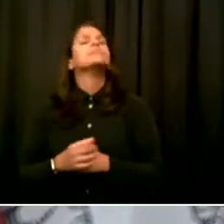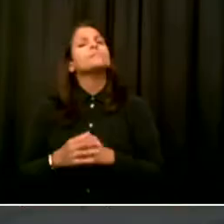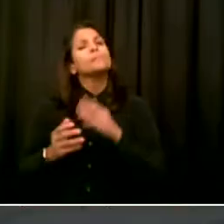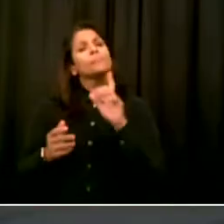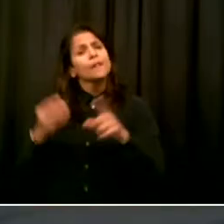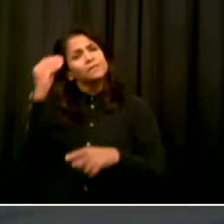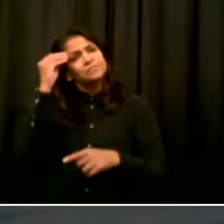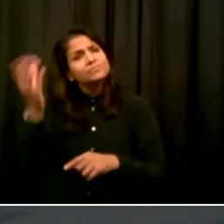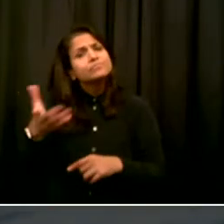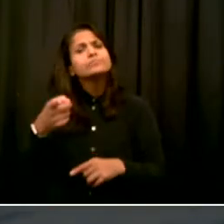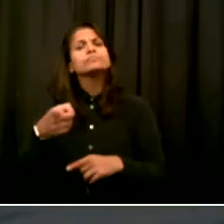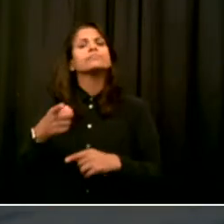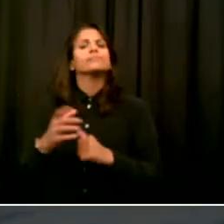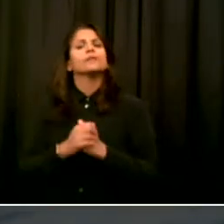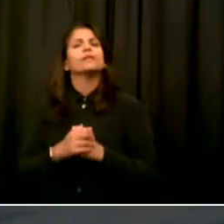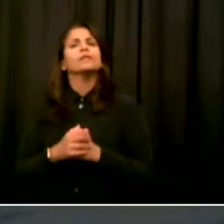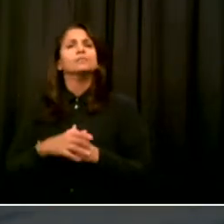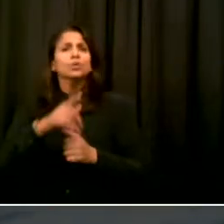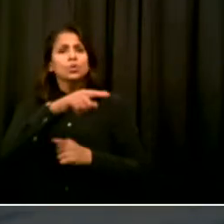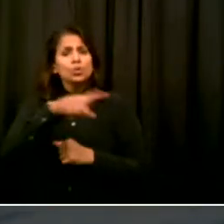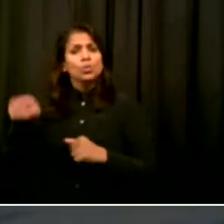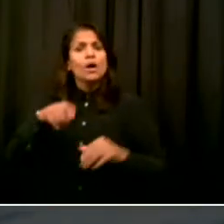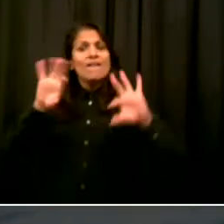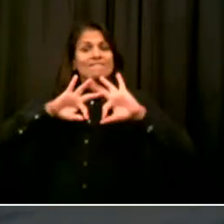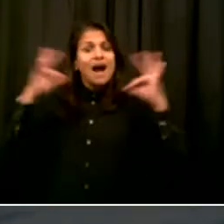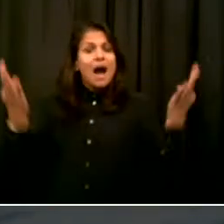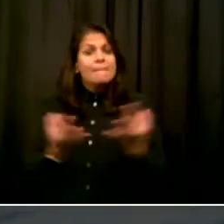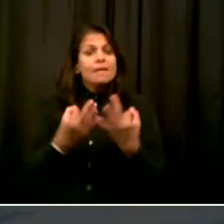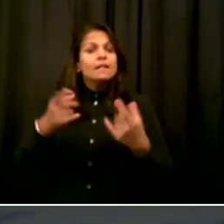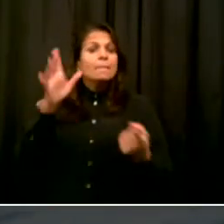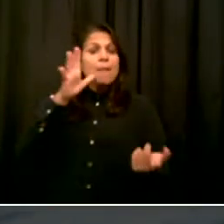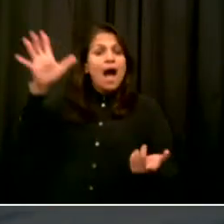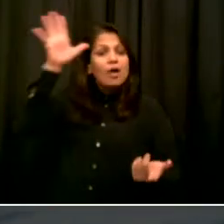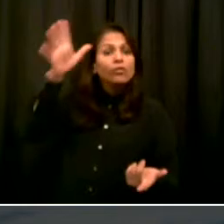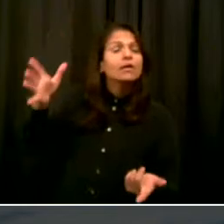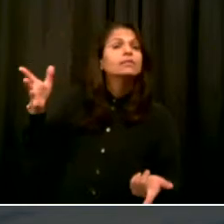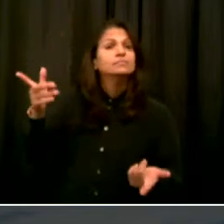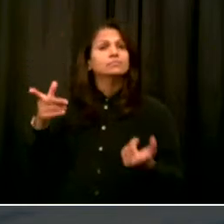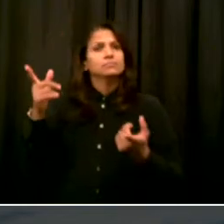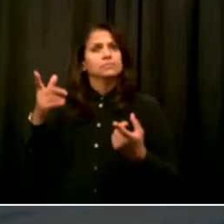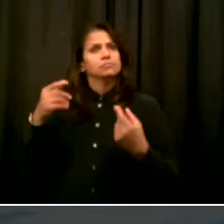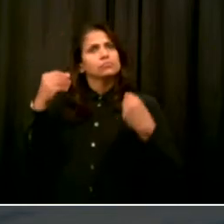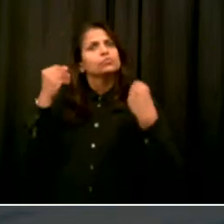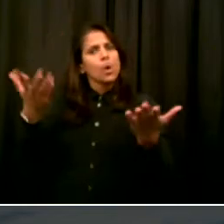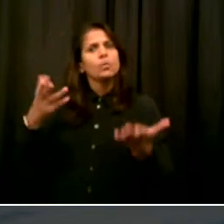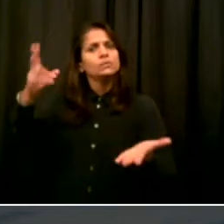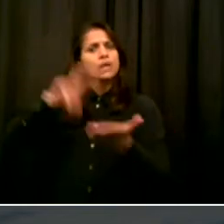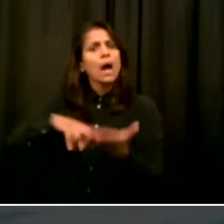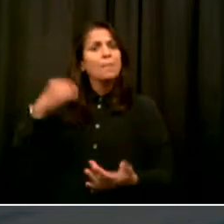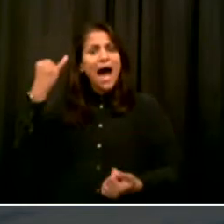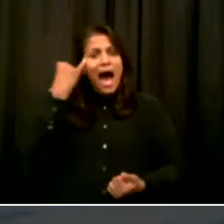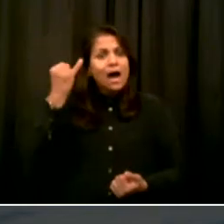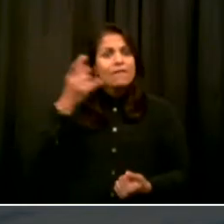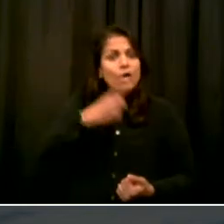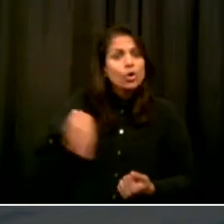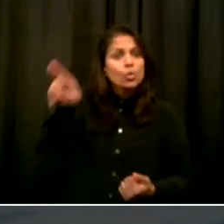THE MMXIAXIAMM UUBENUMR R F ODA THE WEEK. WE ARE IN THE OFTEN